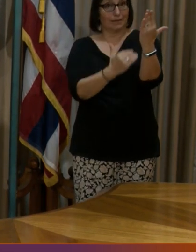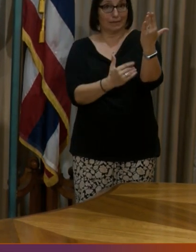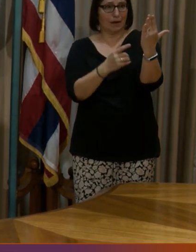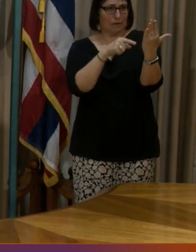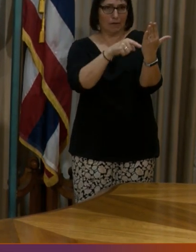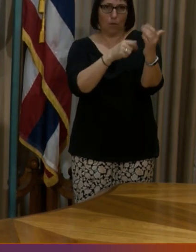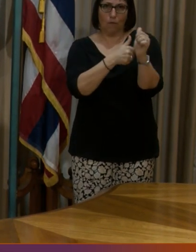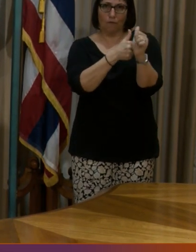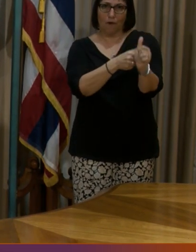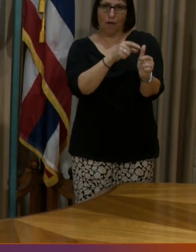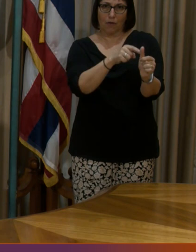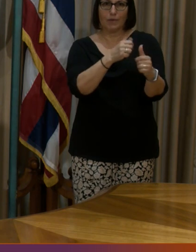SO WE'VE JUST RECEIVED A DOI H GUIDANCE.